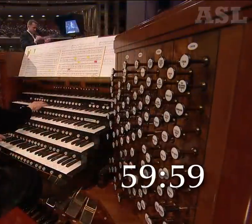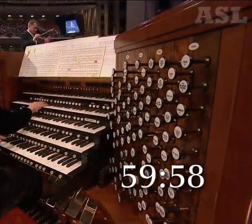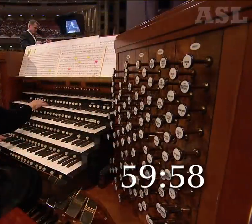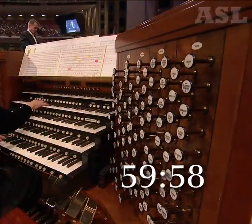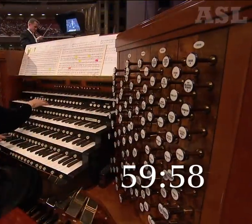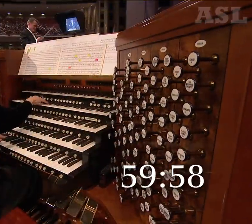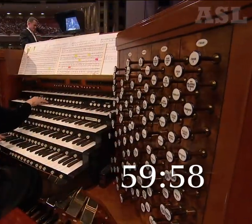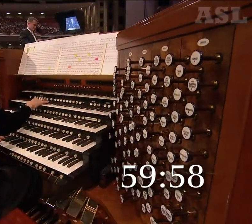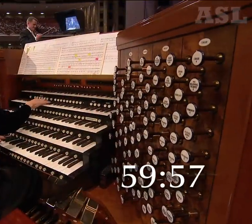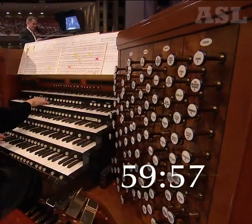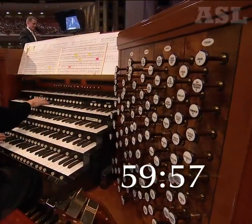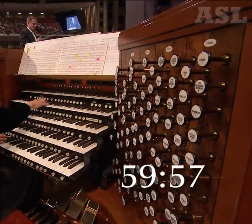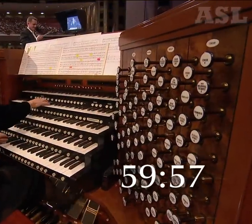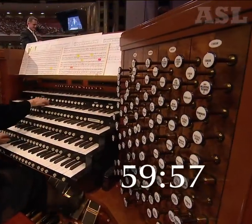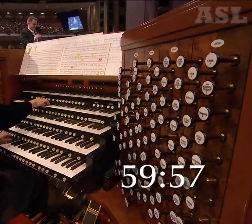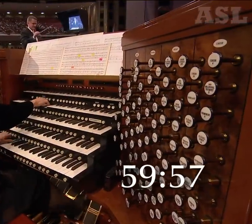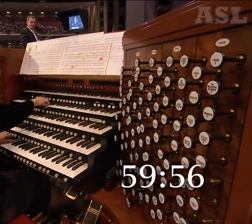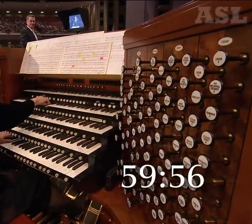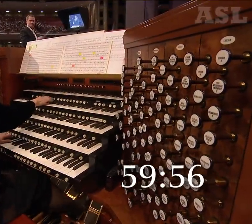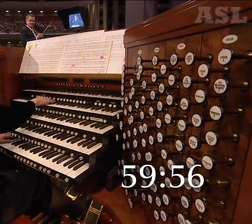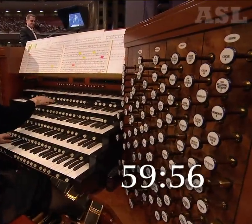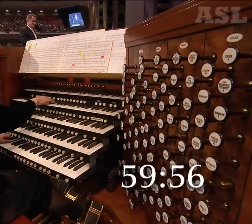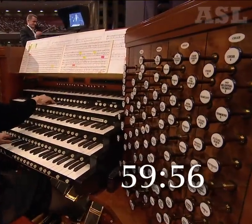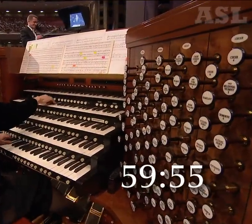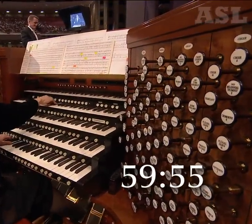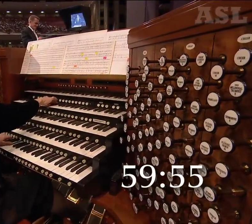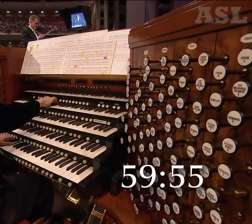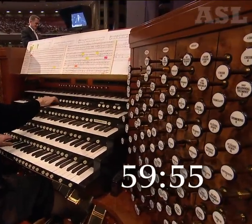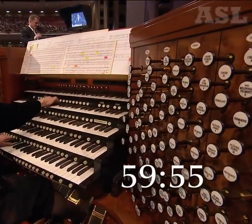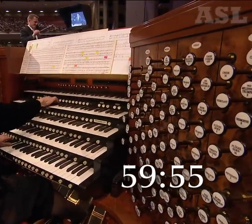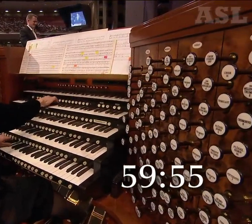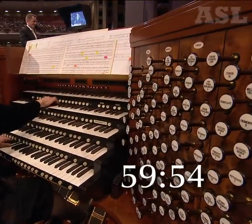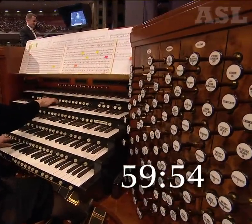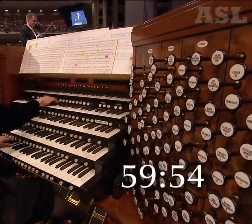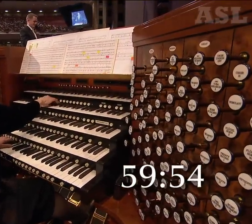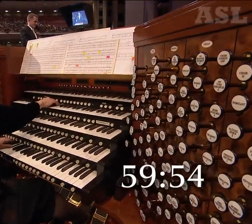THIS IS THE ENGLISH